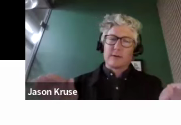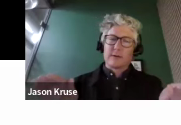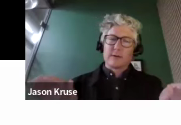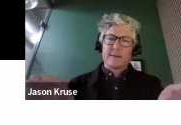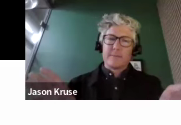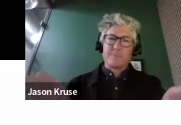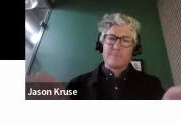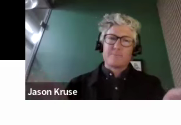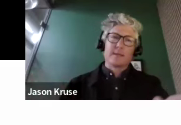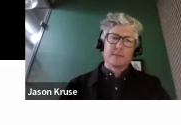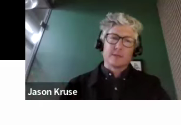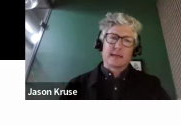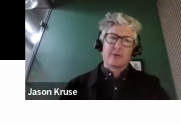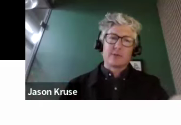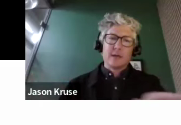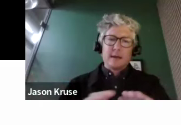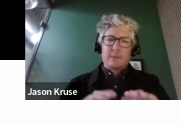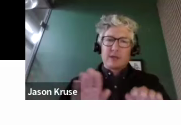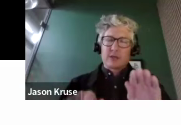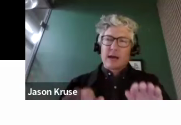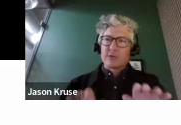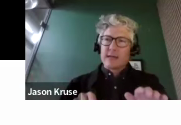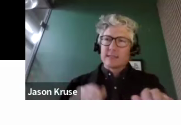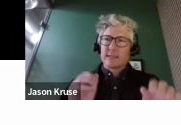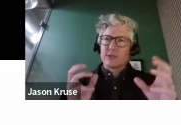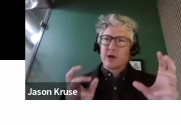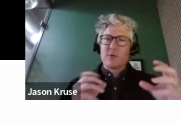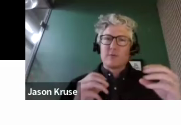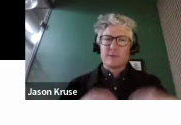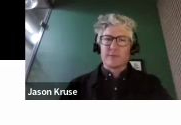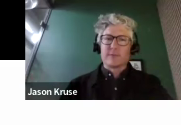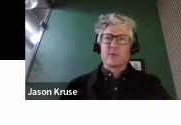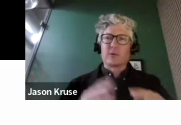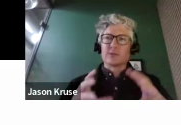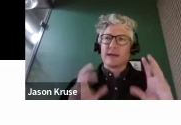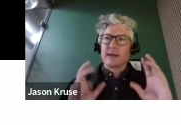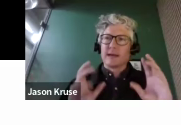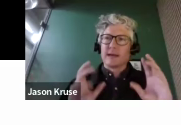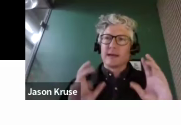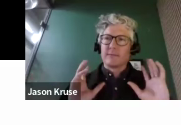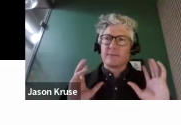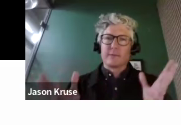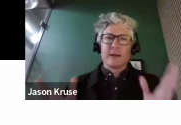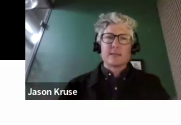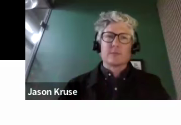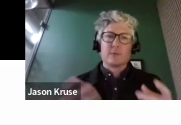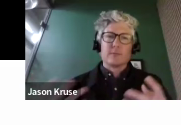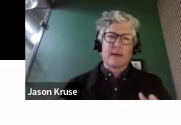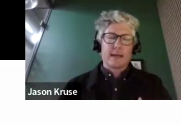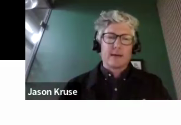or in this image, the couch be a contrasting tone to the floor so that for someone